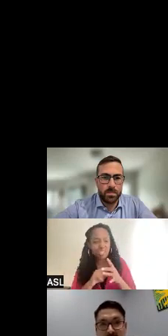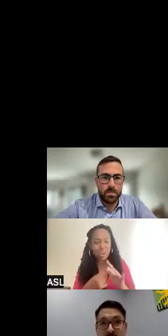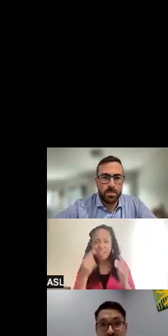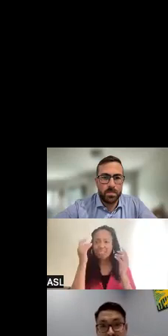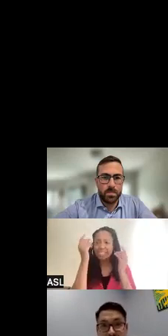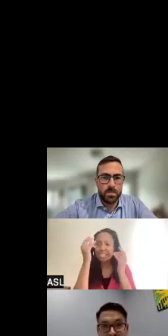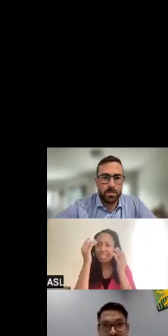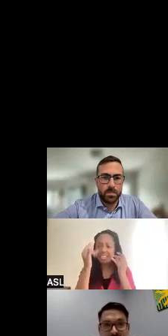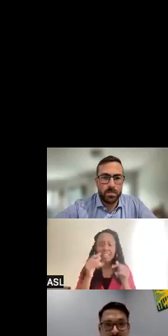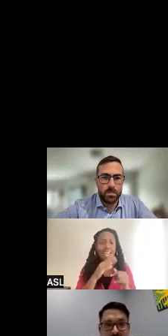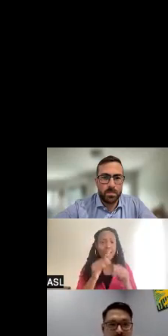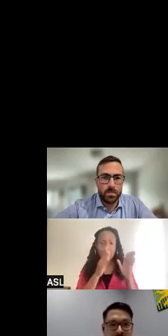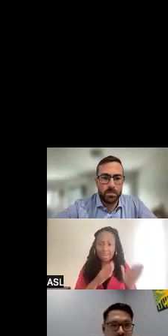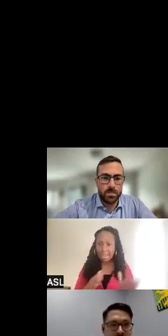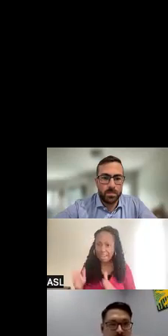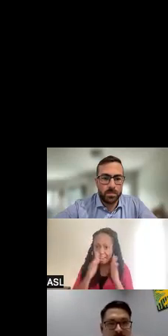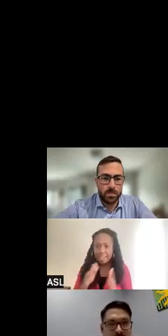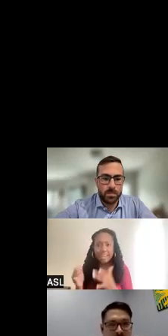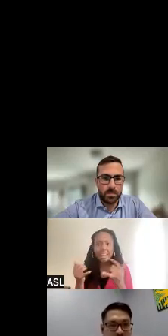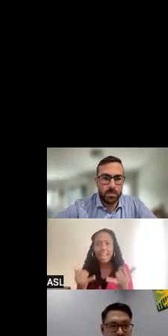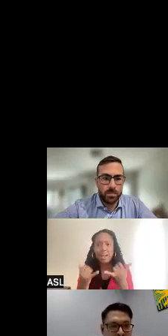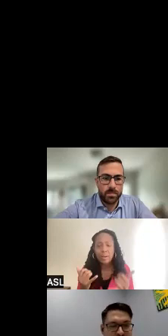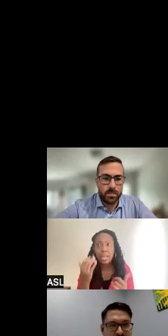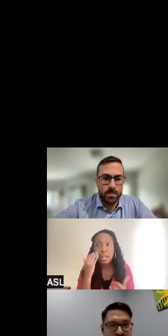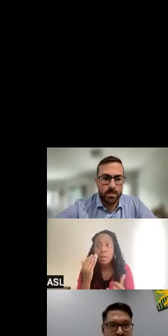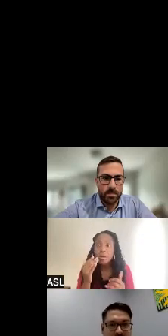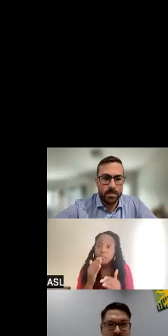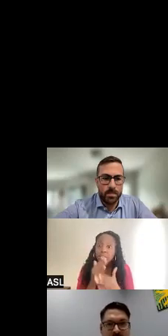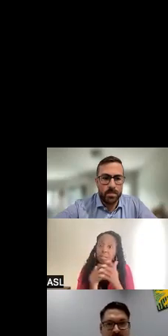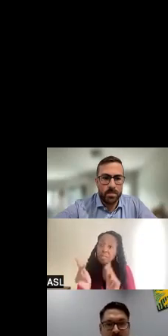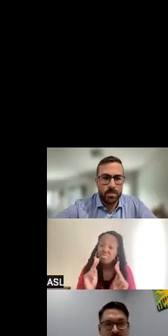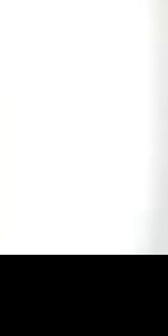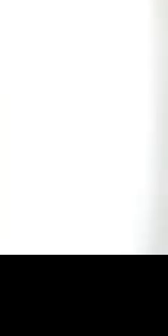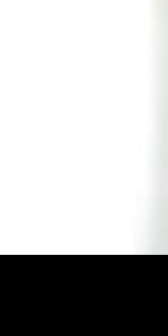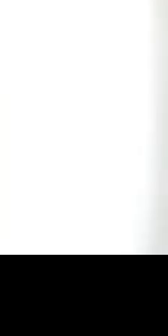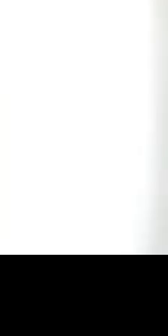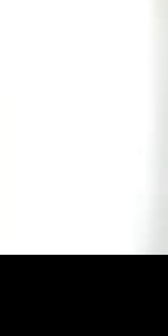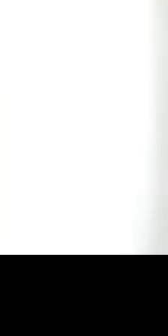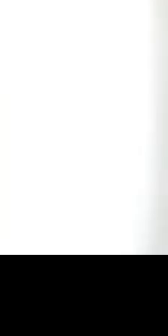initial step I think that's hard for a lot of individuals to taking that initial step and so